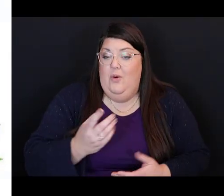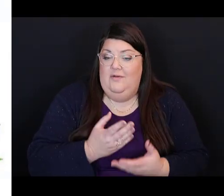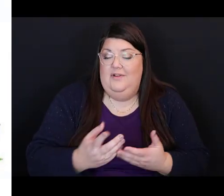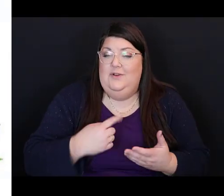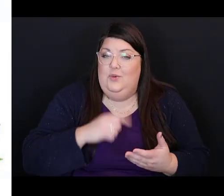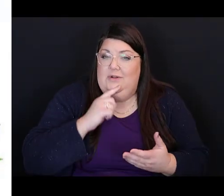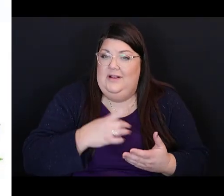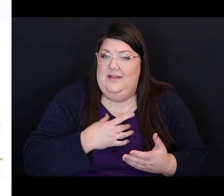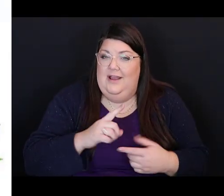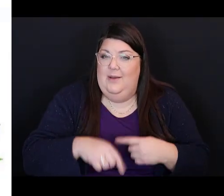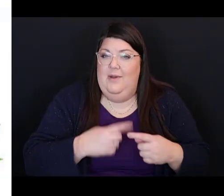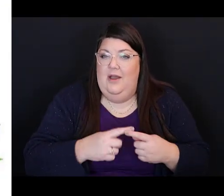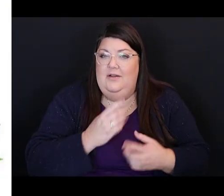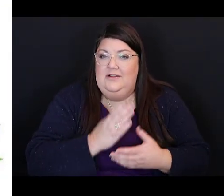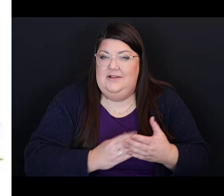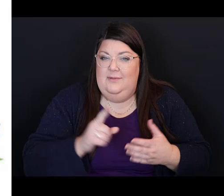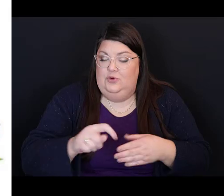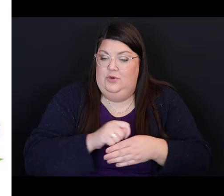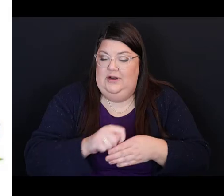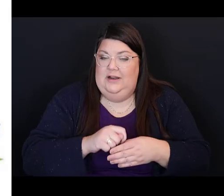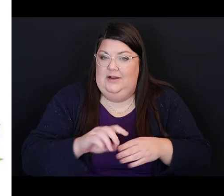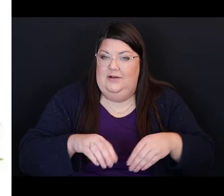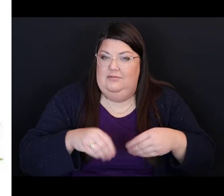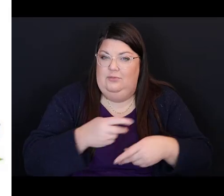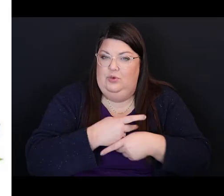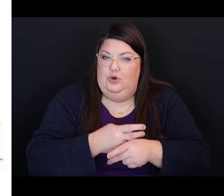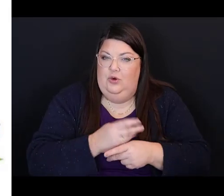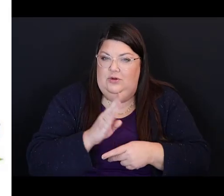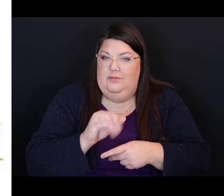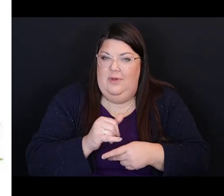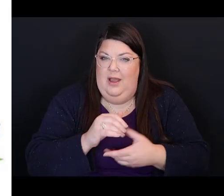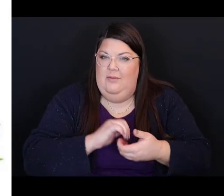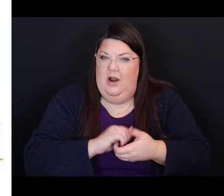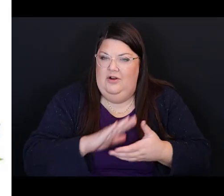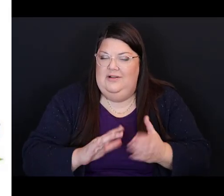the CIT-VR trainings and some of the trainings that are produced by partners like the technical